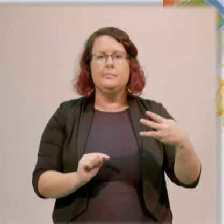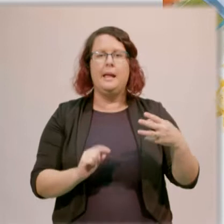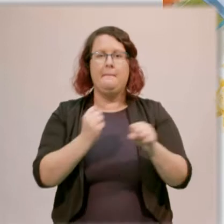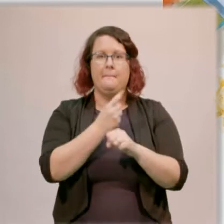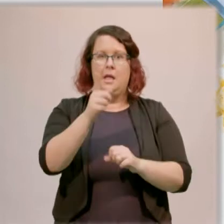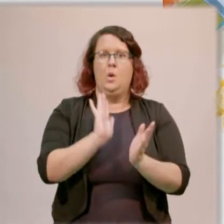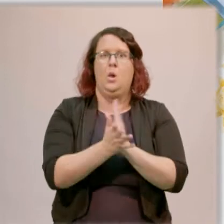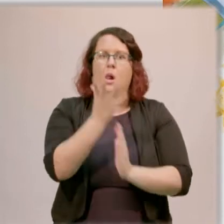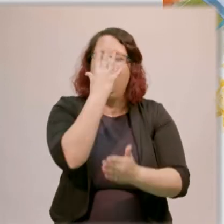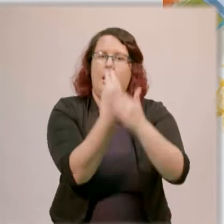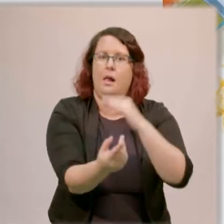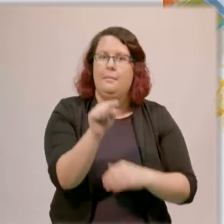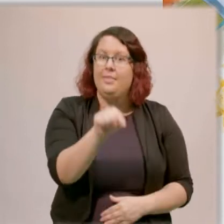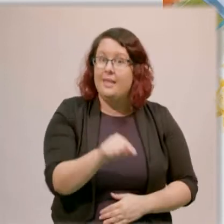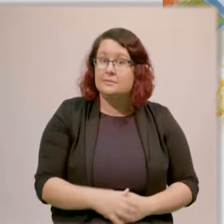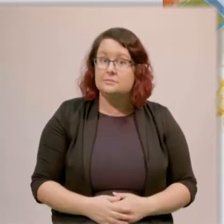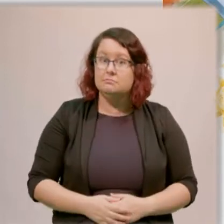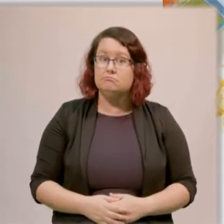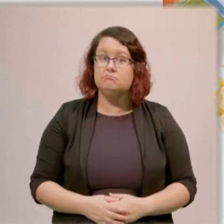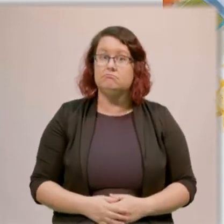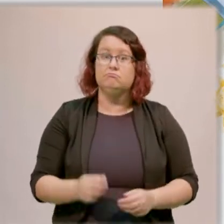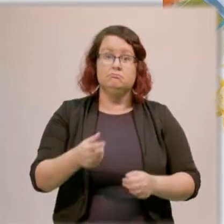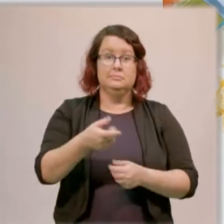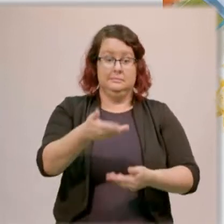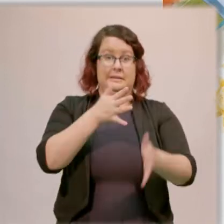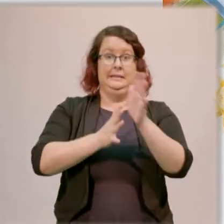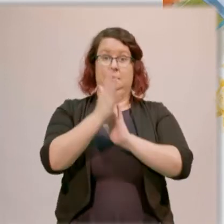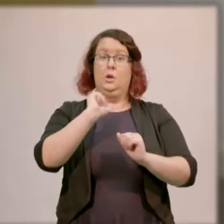have a persuasive effect? Explain your answer.